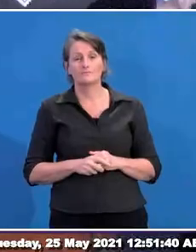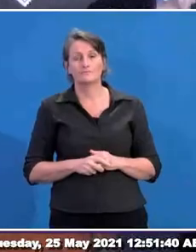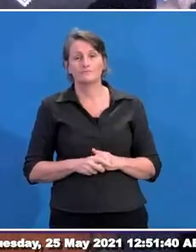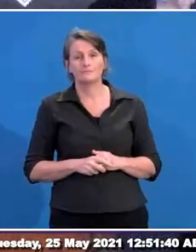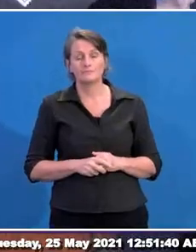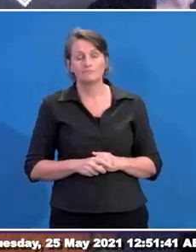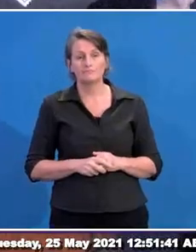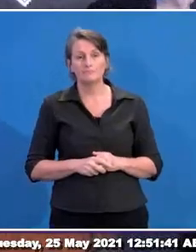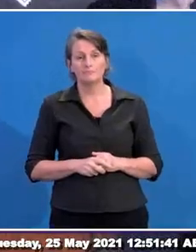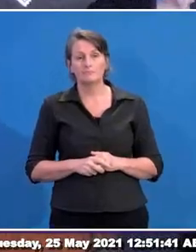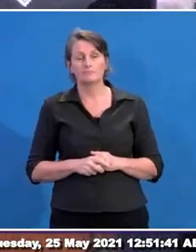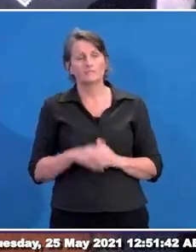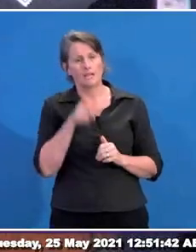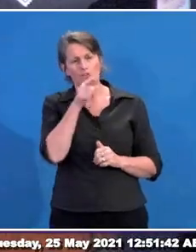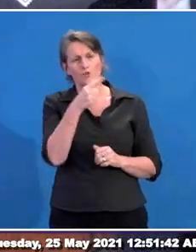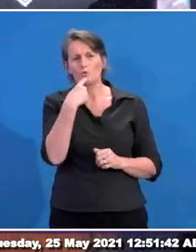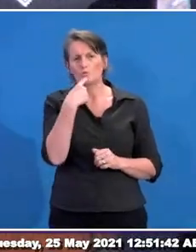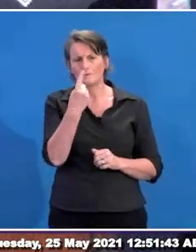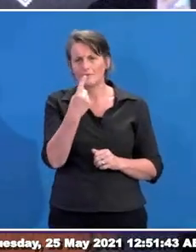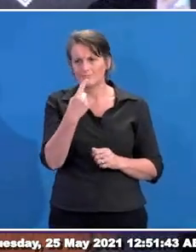And you tell the Royal Commission that the judge found